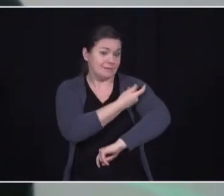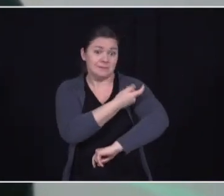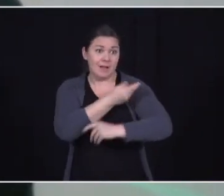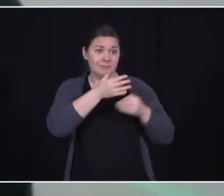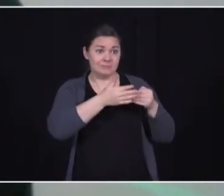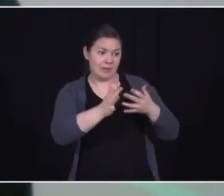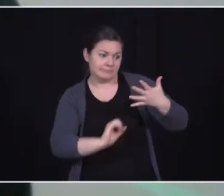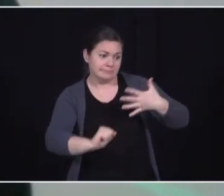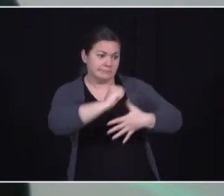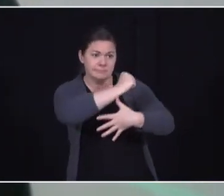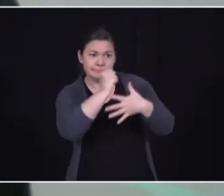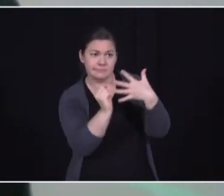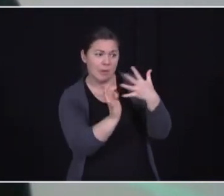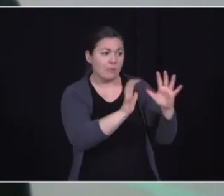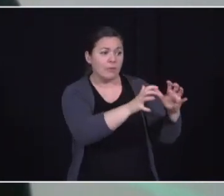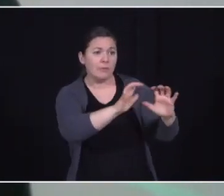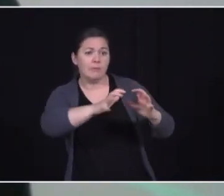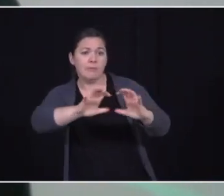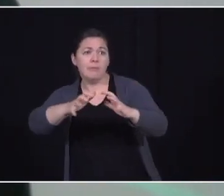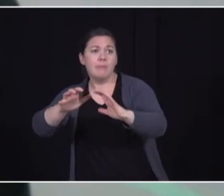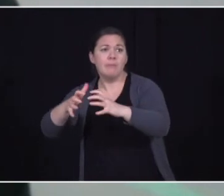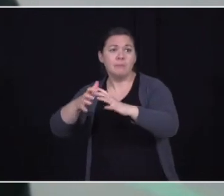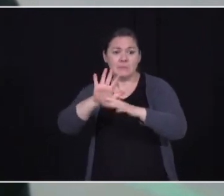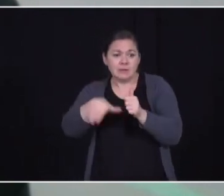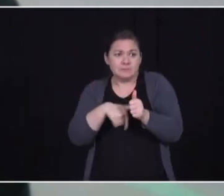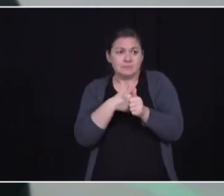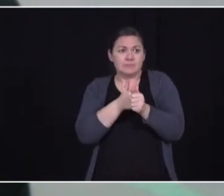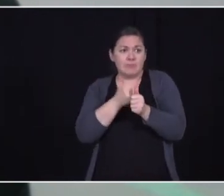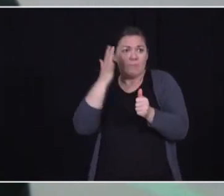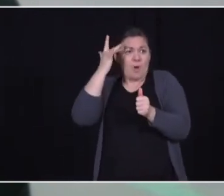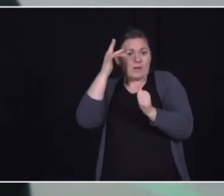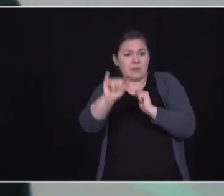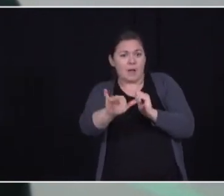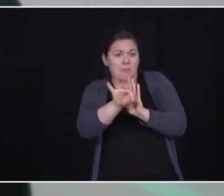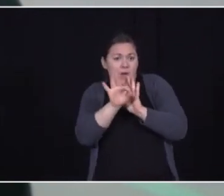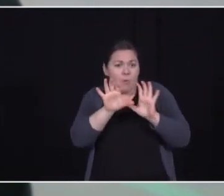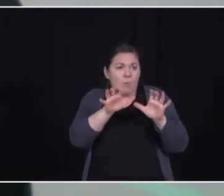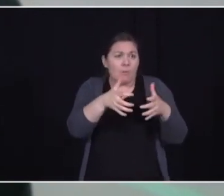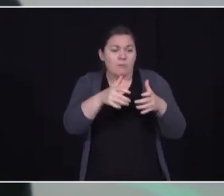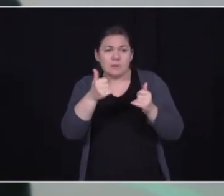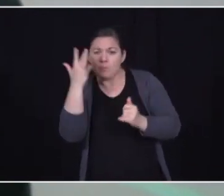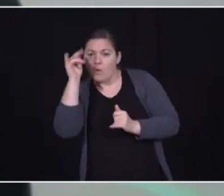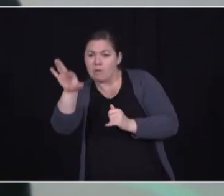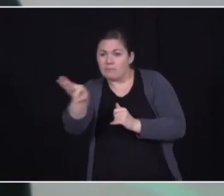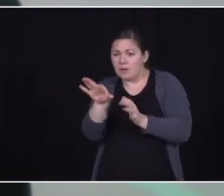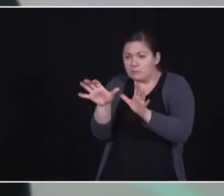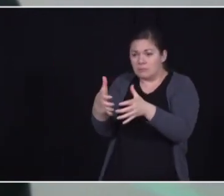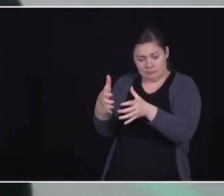this is something that is crucial for public trust, this guiding principle requires that the plans for COVID-19 vaccine prioritization